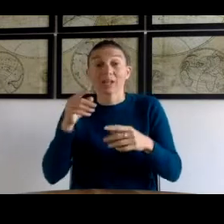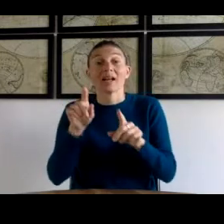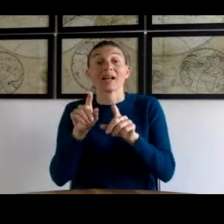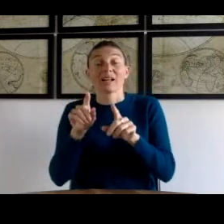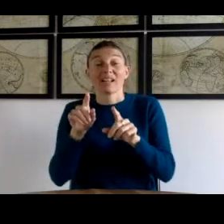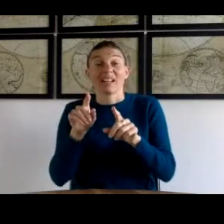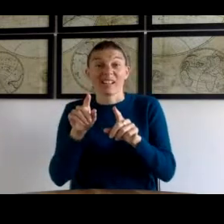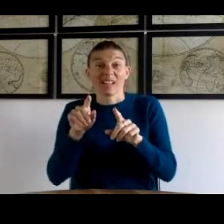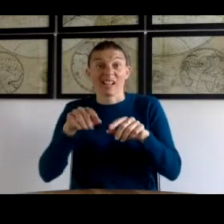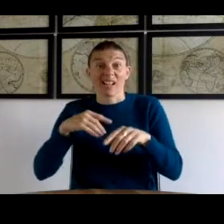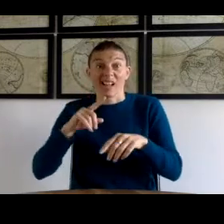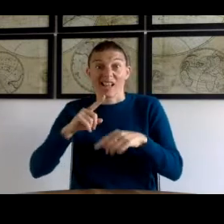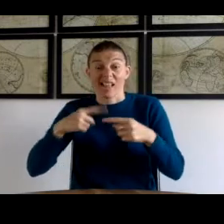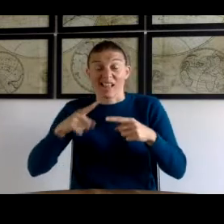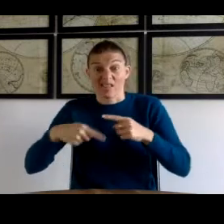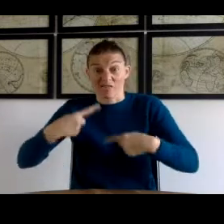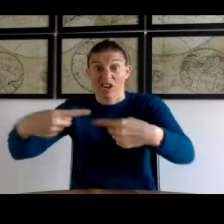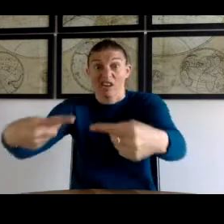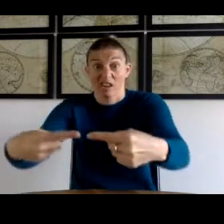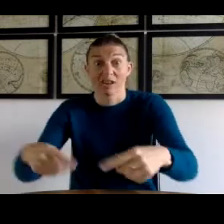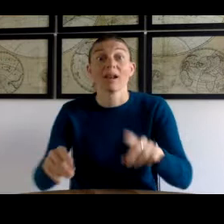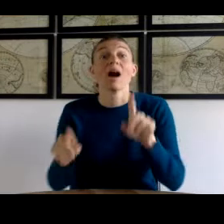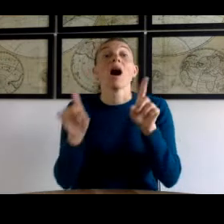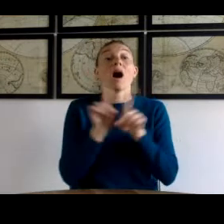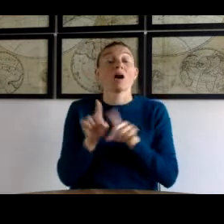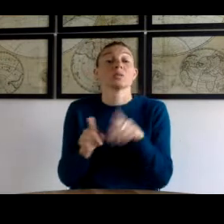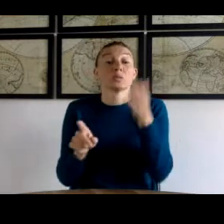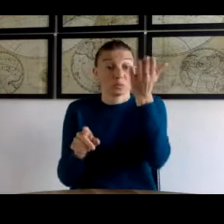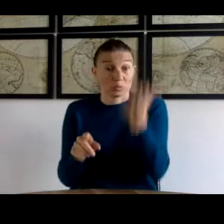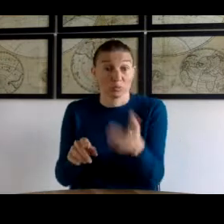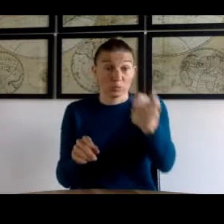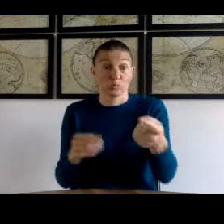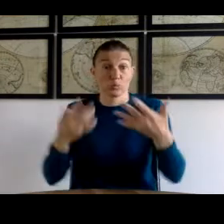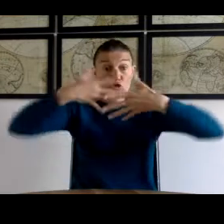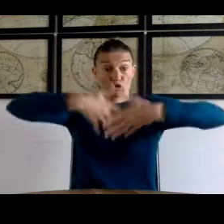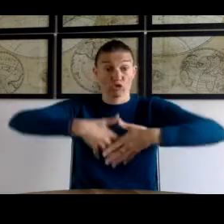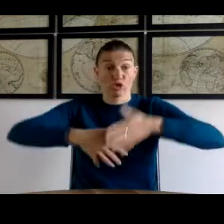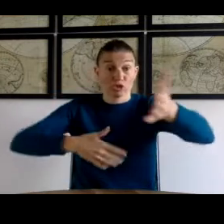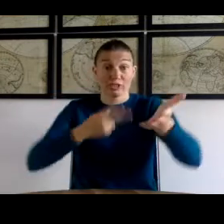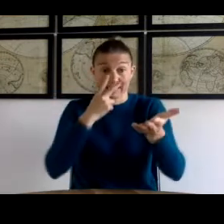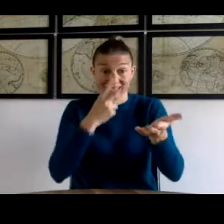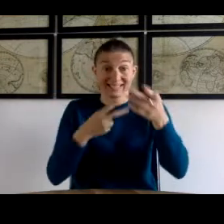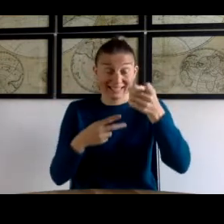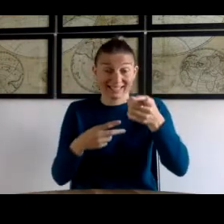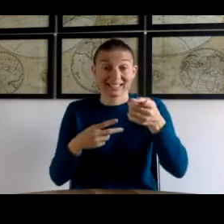still has to be officially approved by the European Parliament